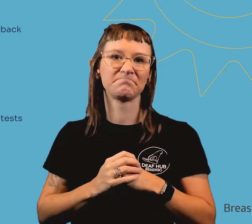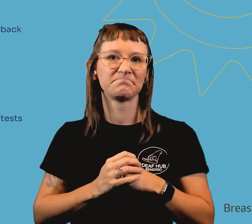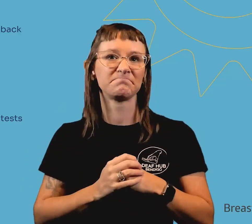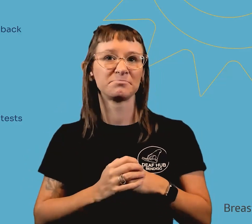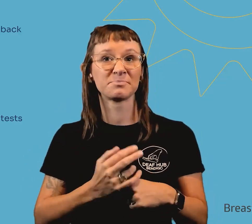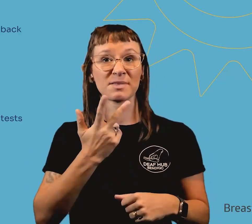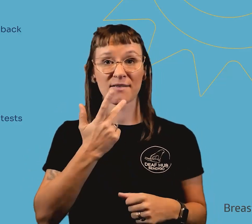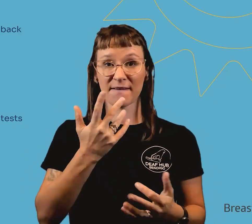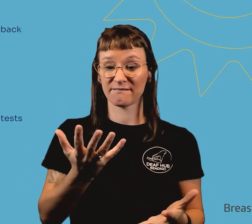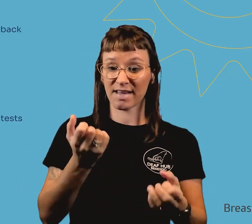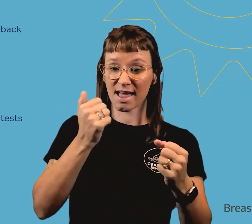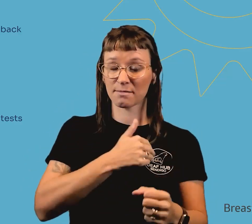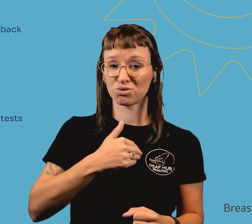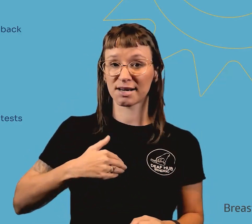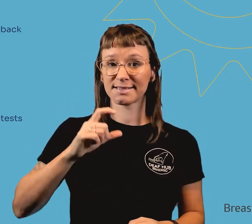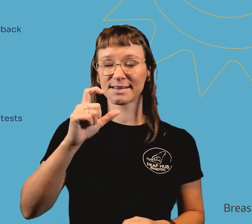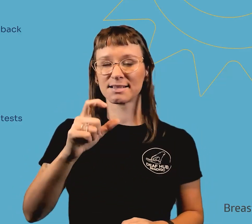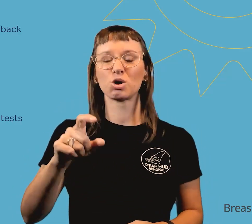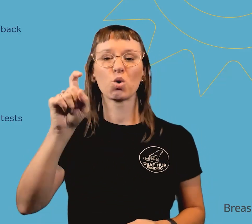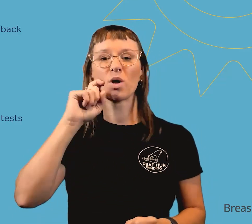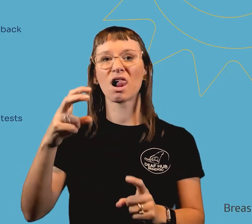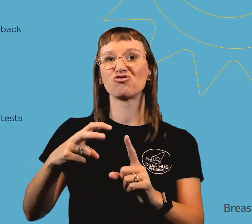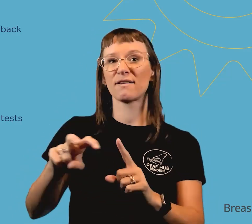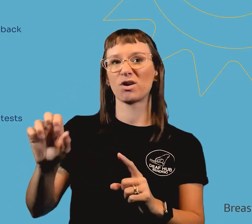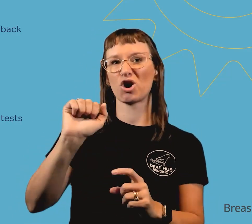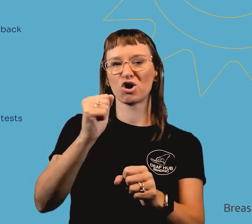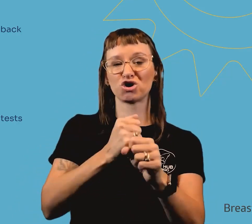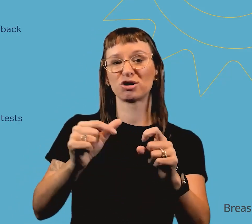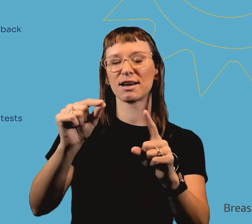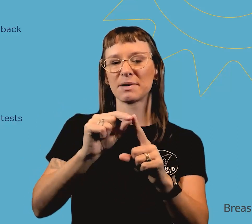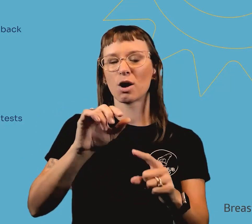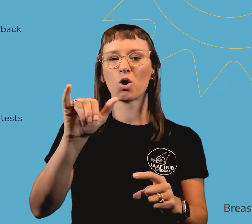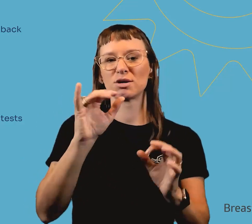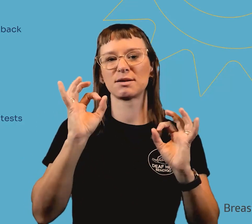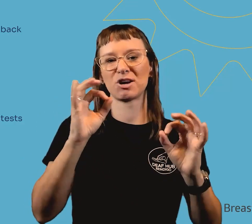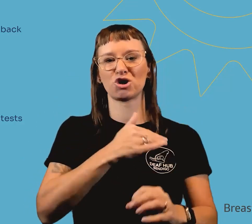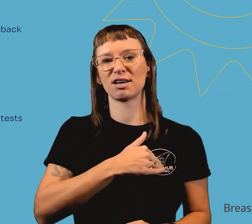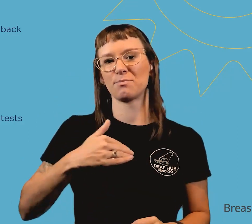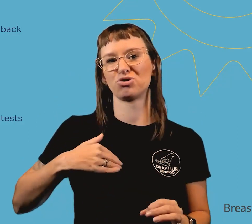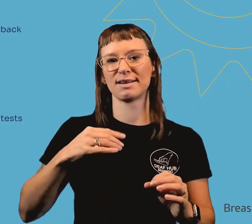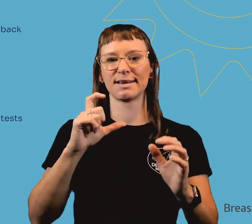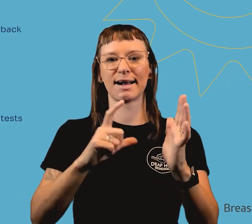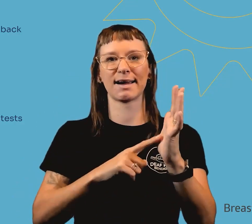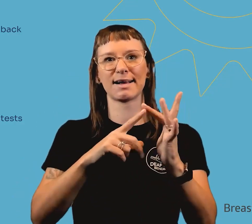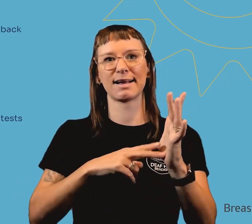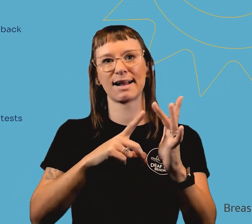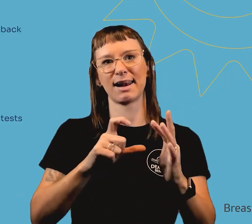If a cancer is detected women will be referred to their doctor or a specialist breast clinic to discuss treatment options.